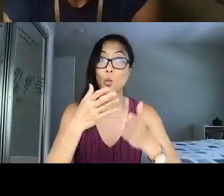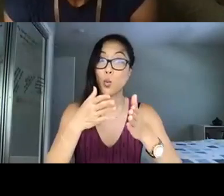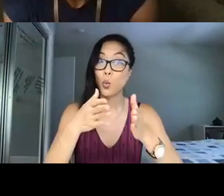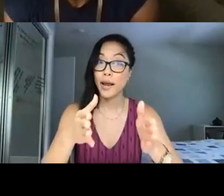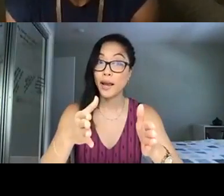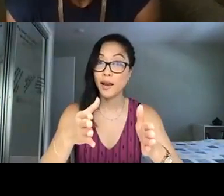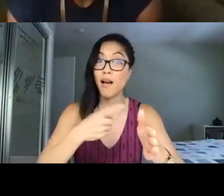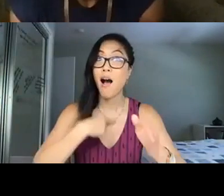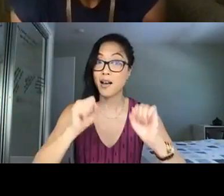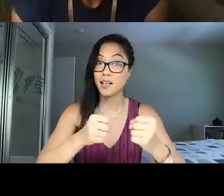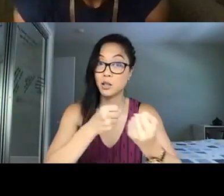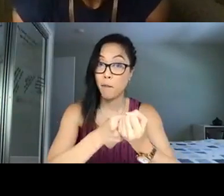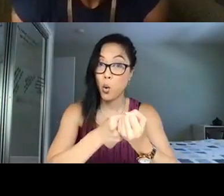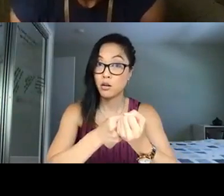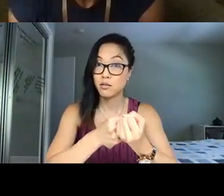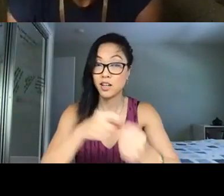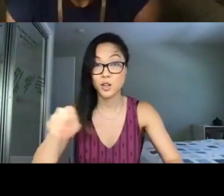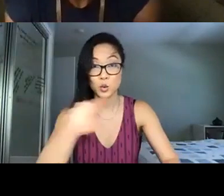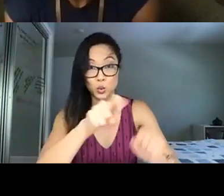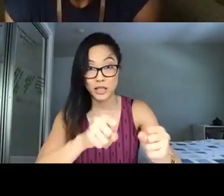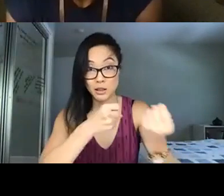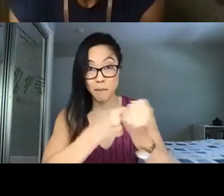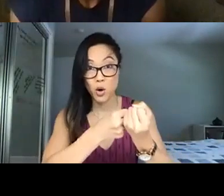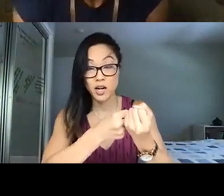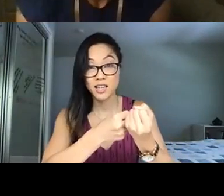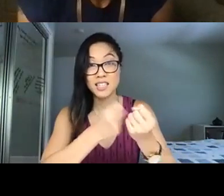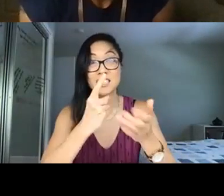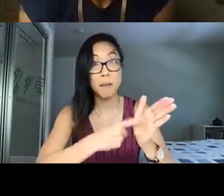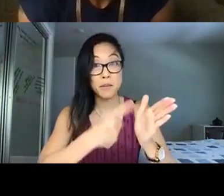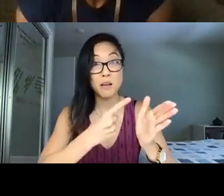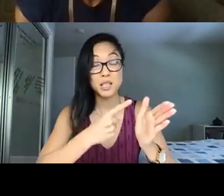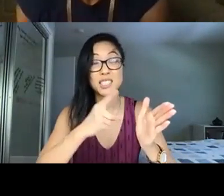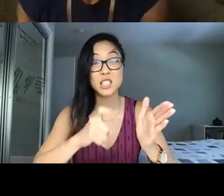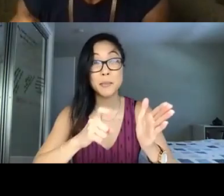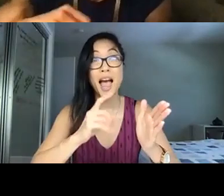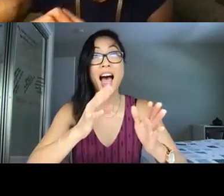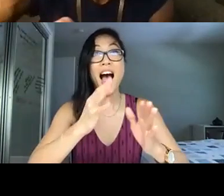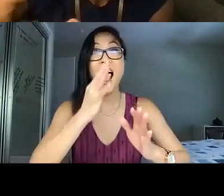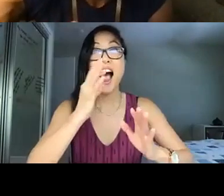Yep. >> This new bit of discovery you